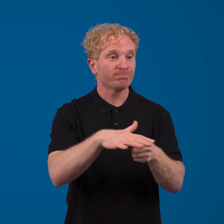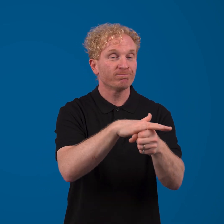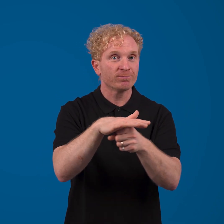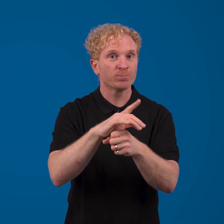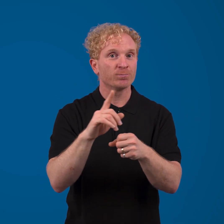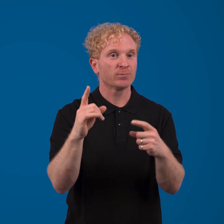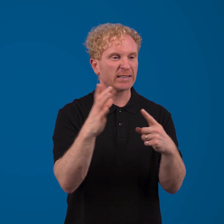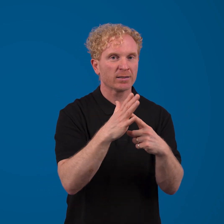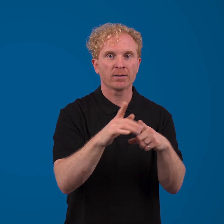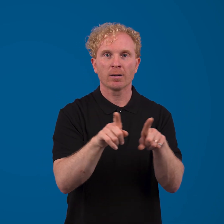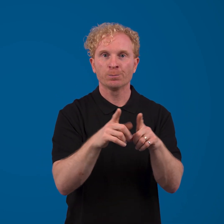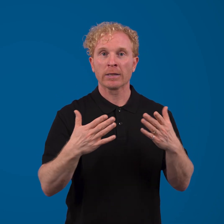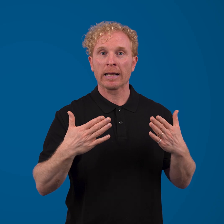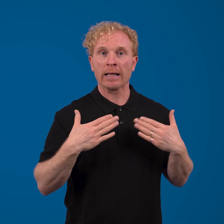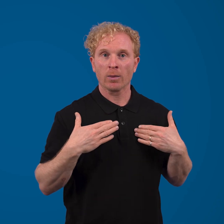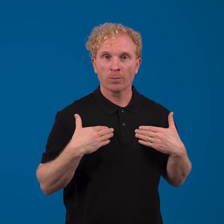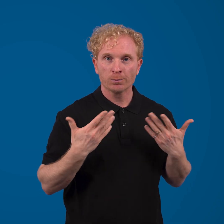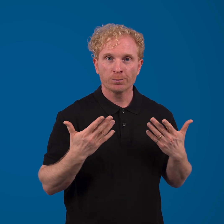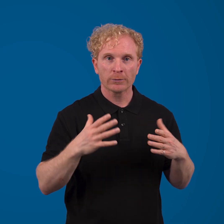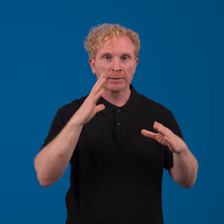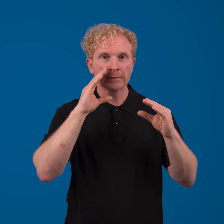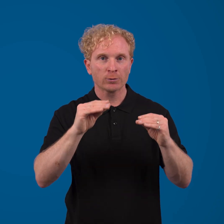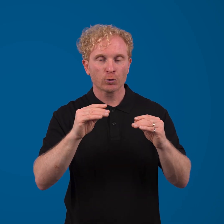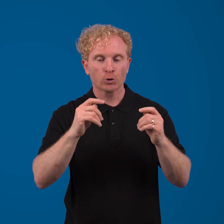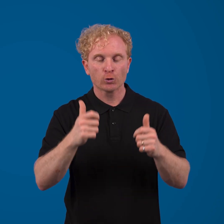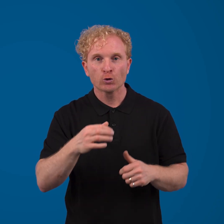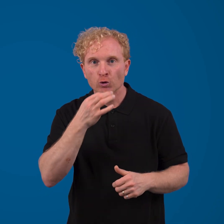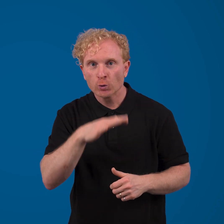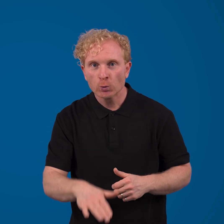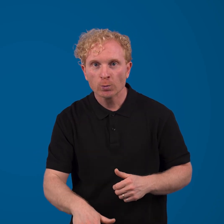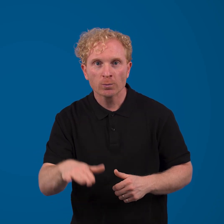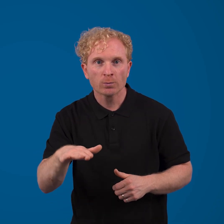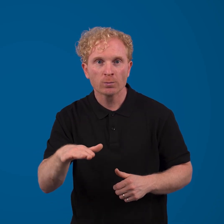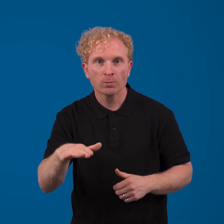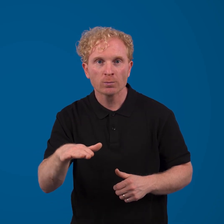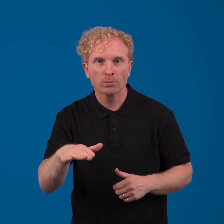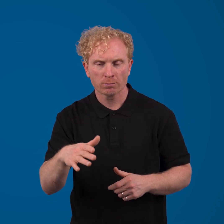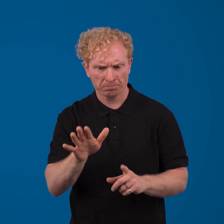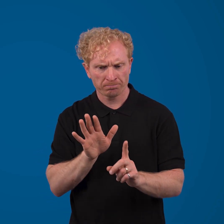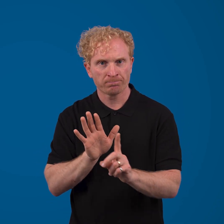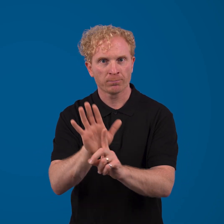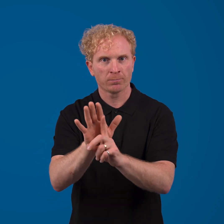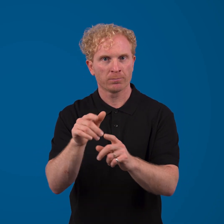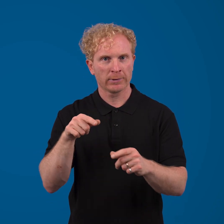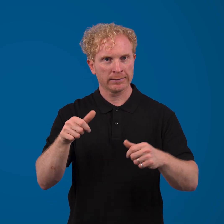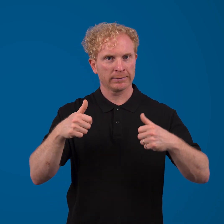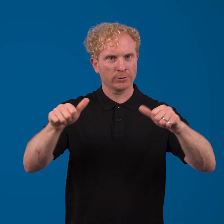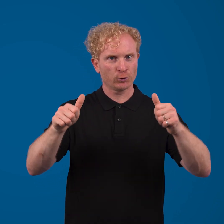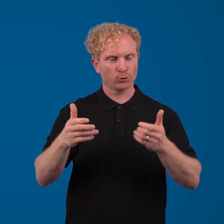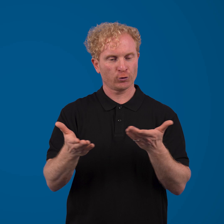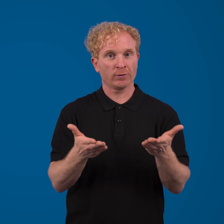across key sectors (health, education, early childhood) or in driving improved access to services